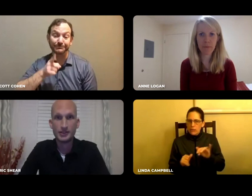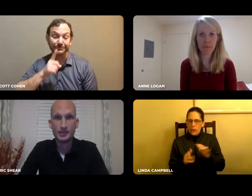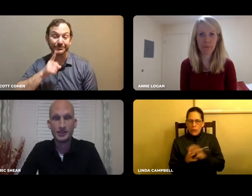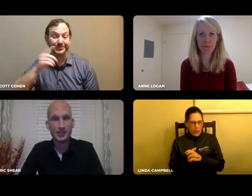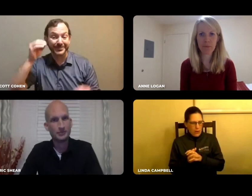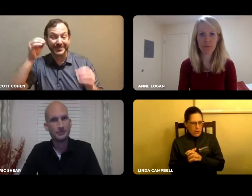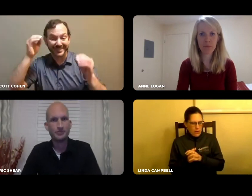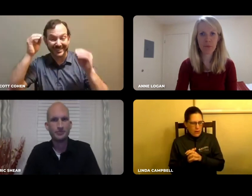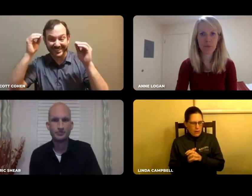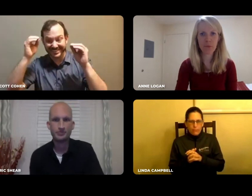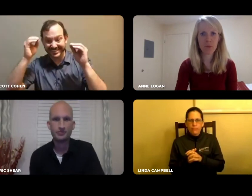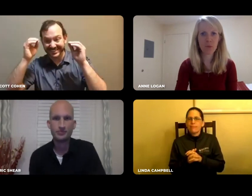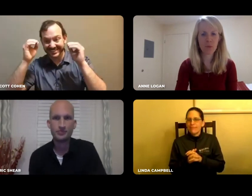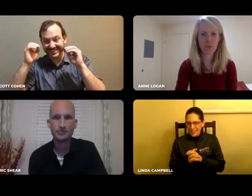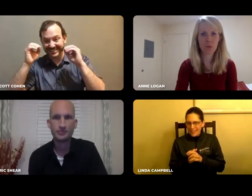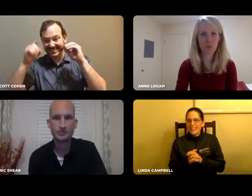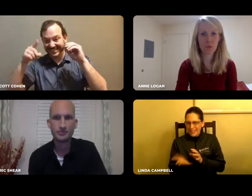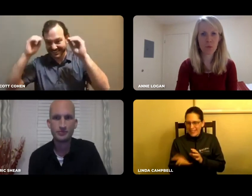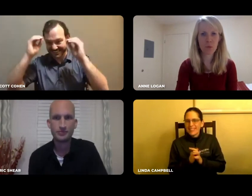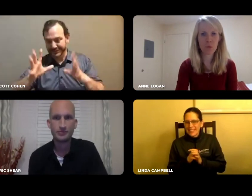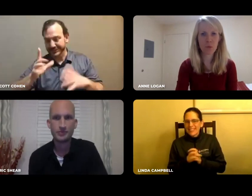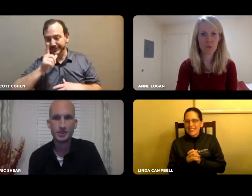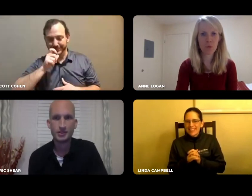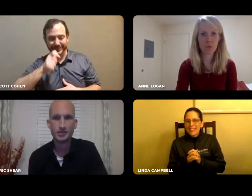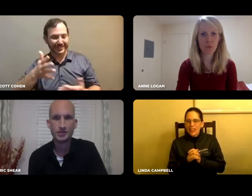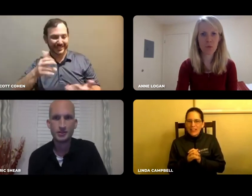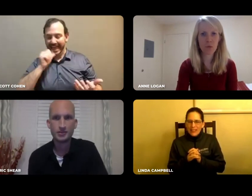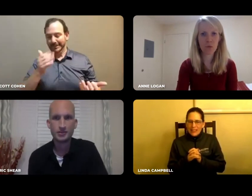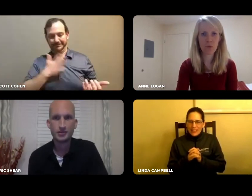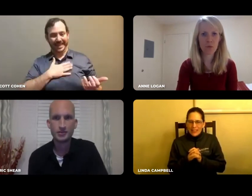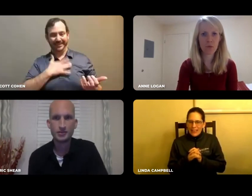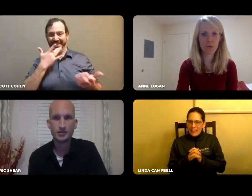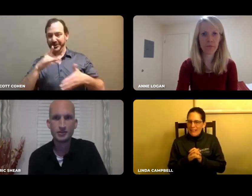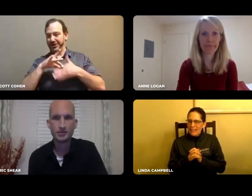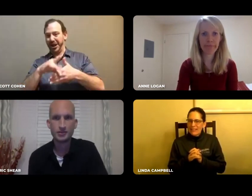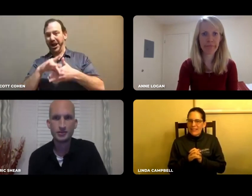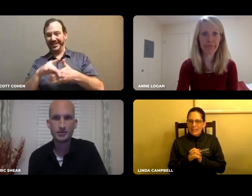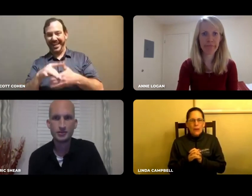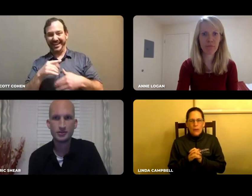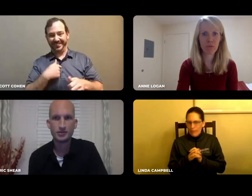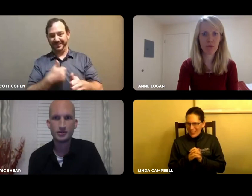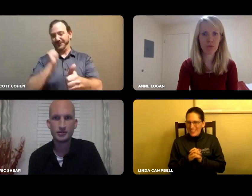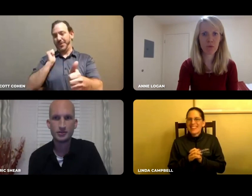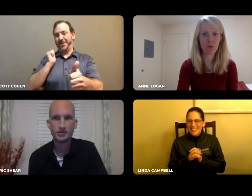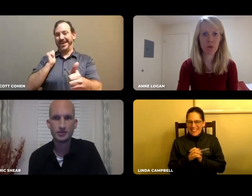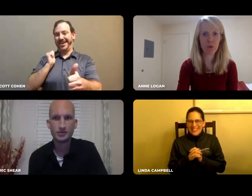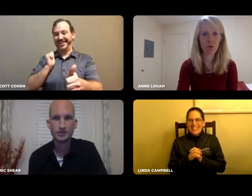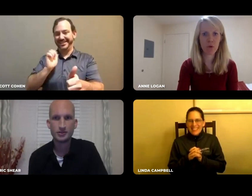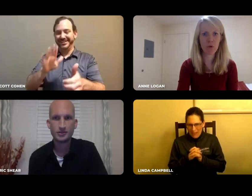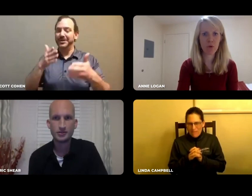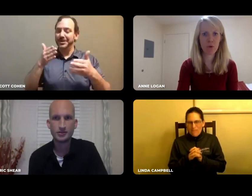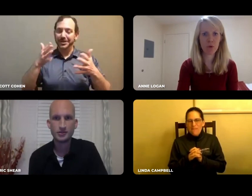So valid! Teachers avoid teaching content they don't like